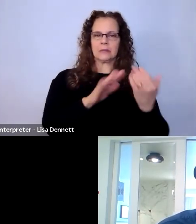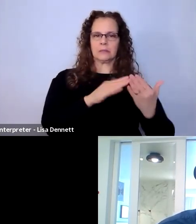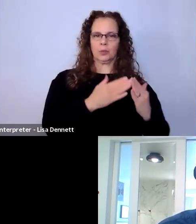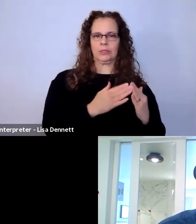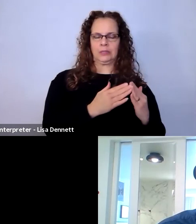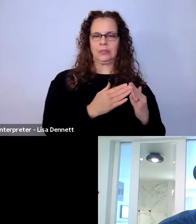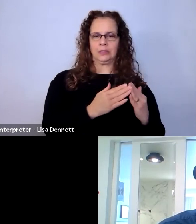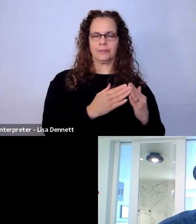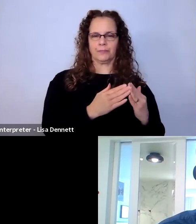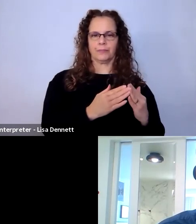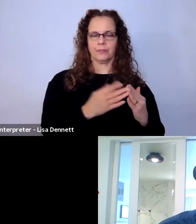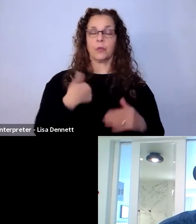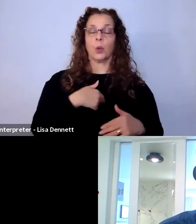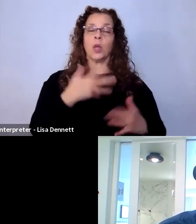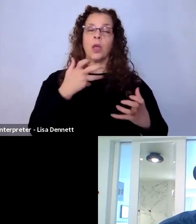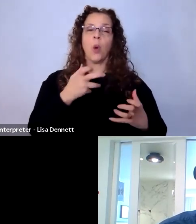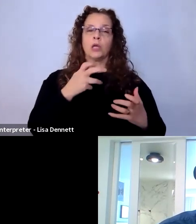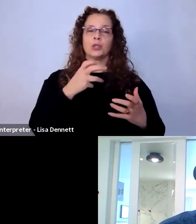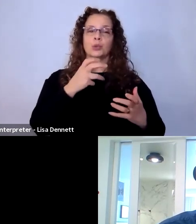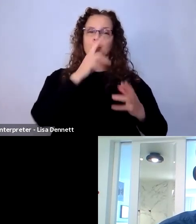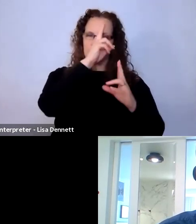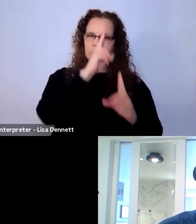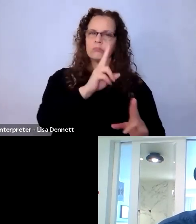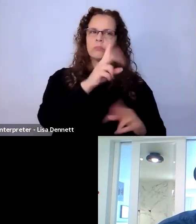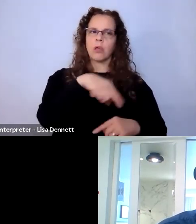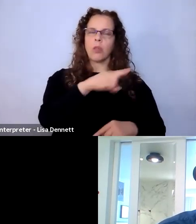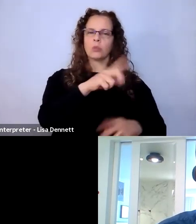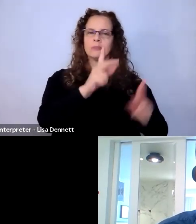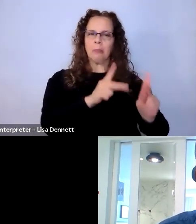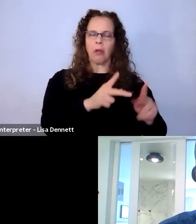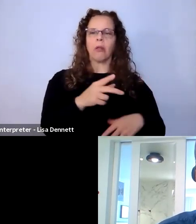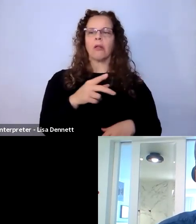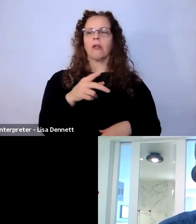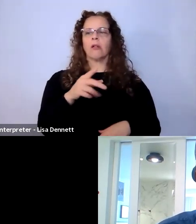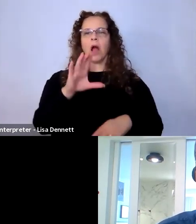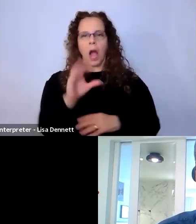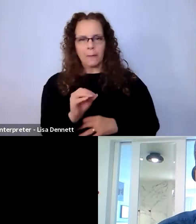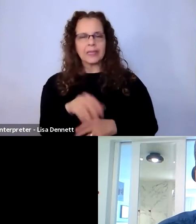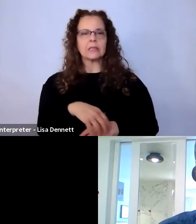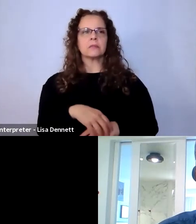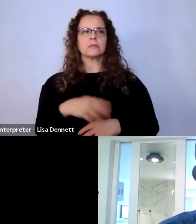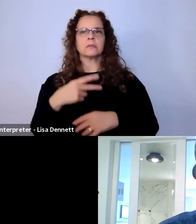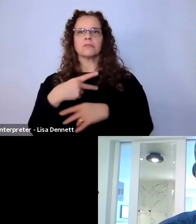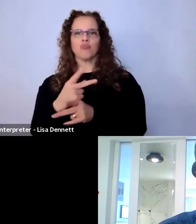those individuals those projects those companies that are living and breathing began mission and vision.